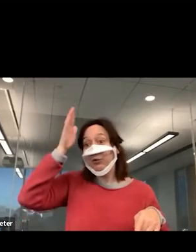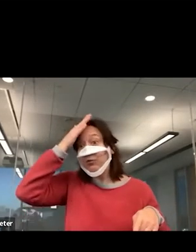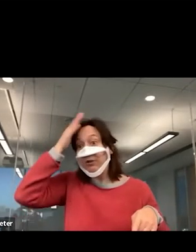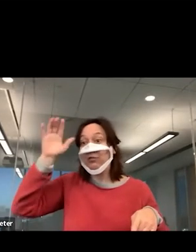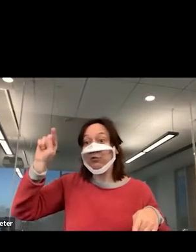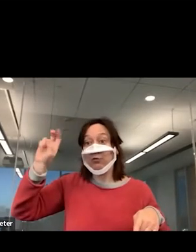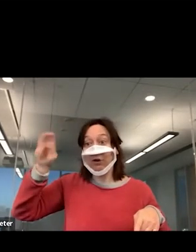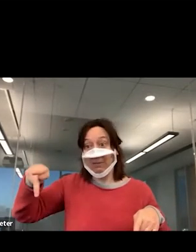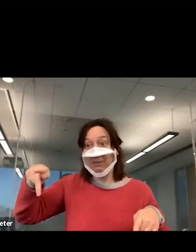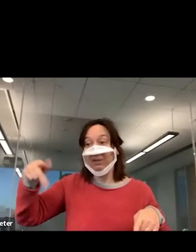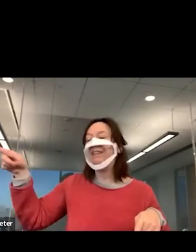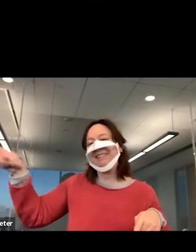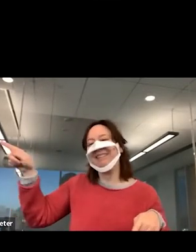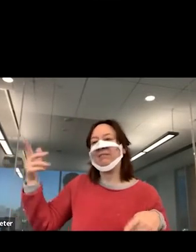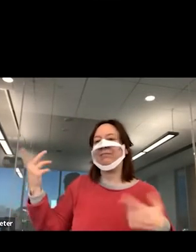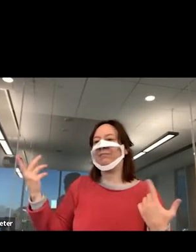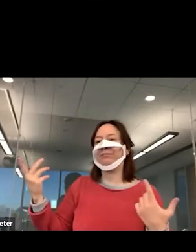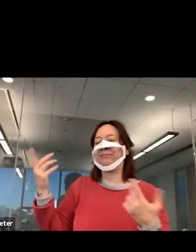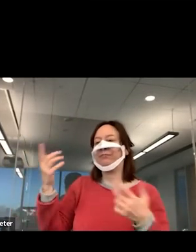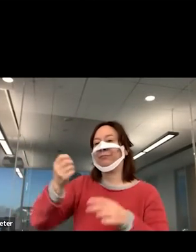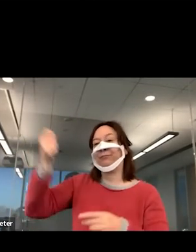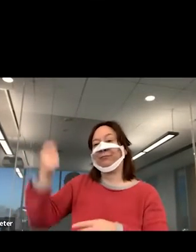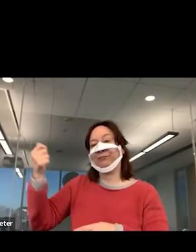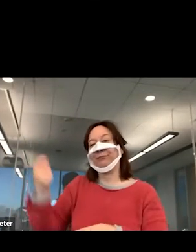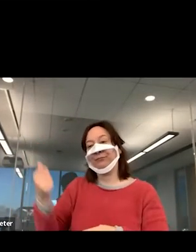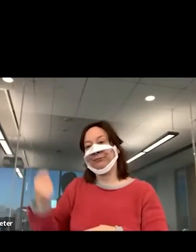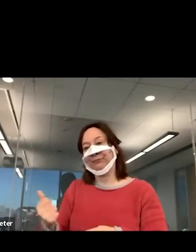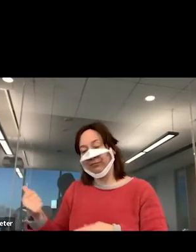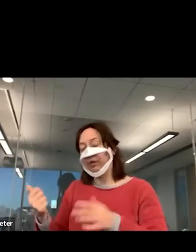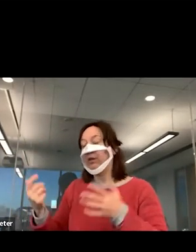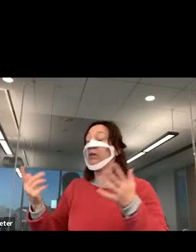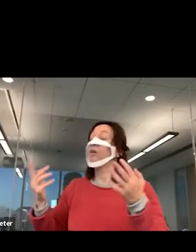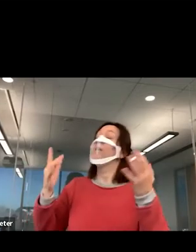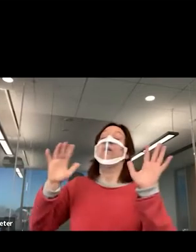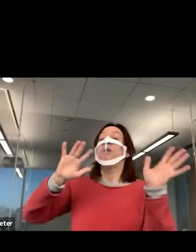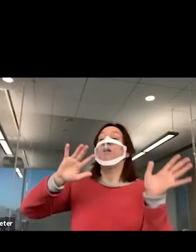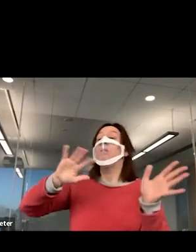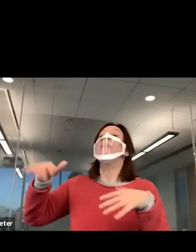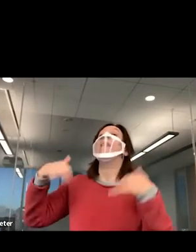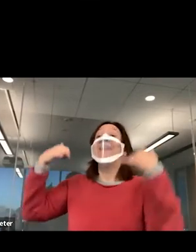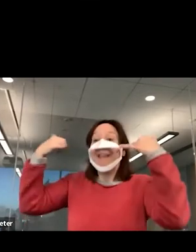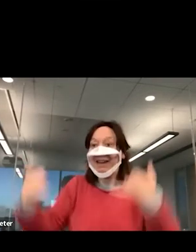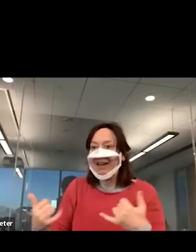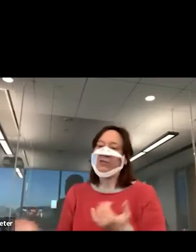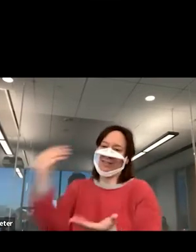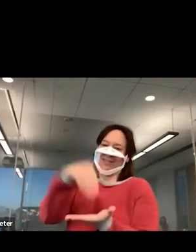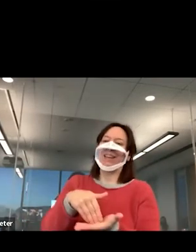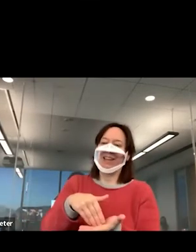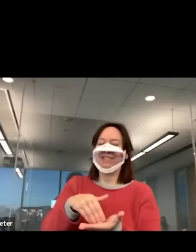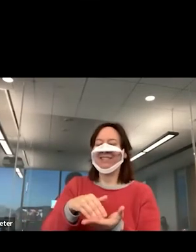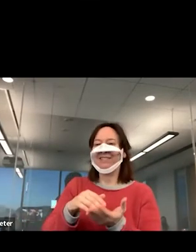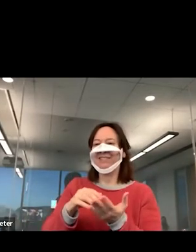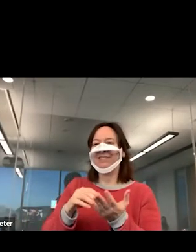in in in in action again so um you can see what a difference in administration can really make